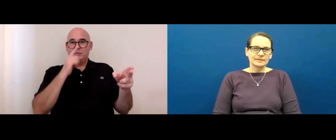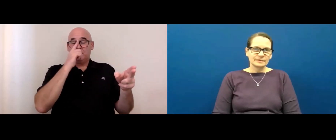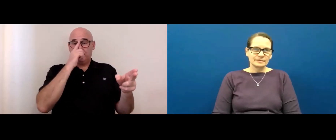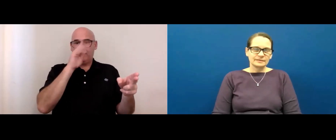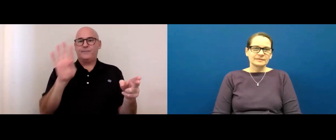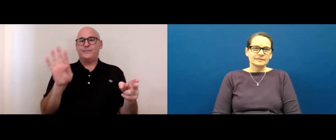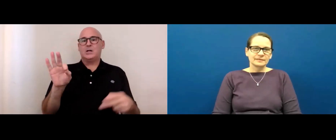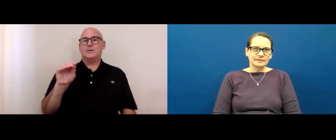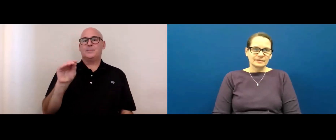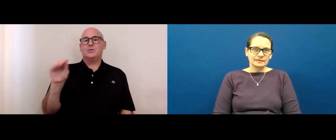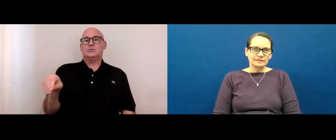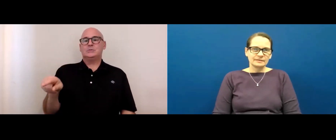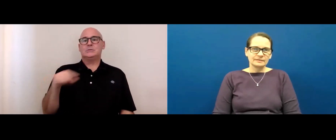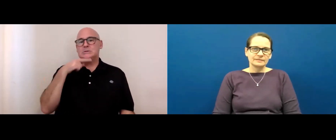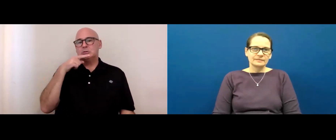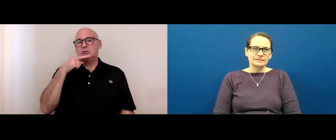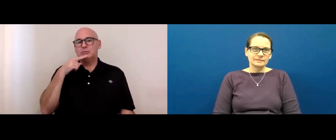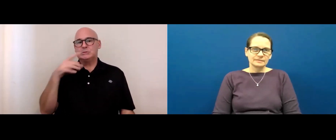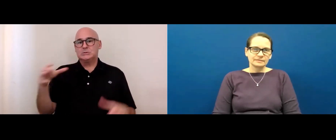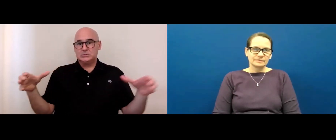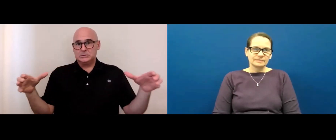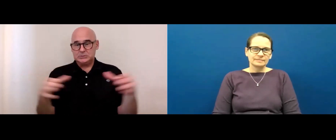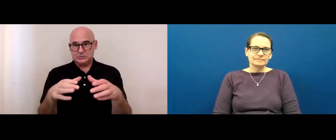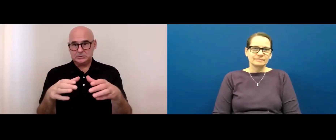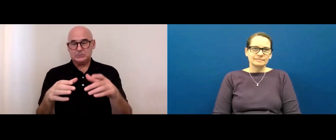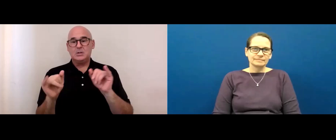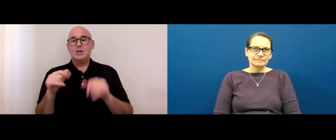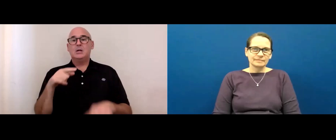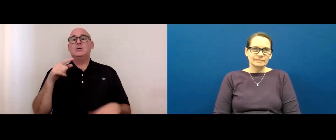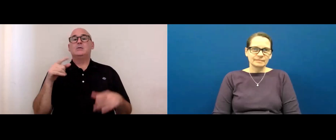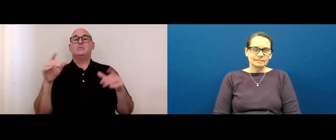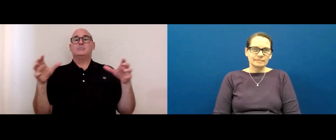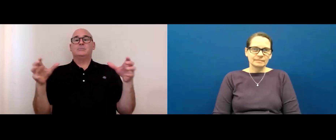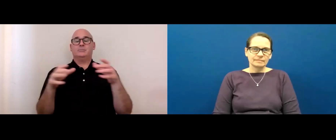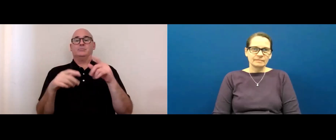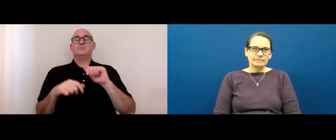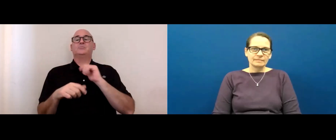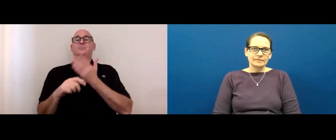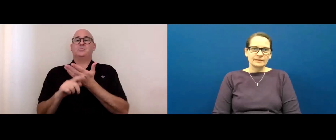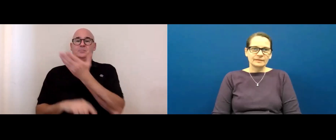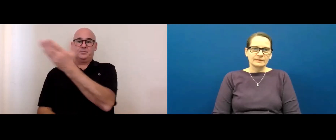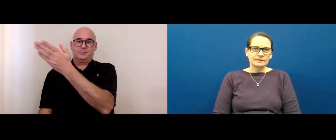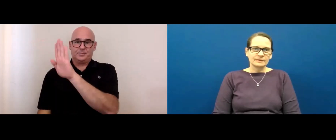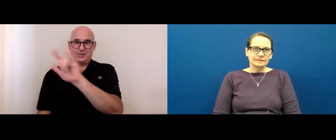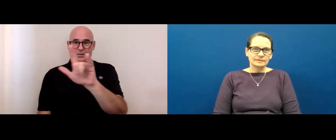that there must be sixty percent deaf or hard of hearing people and only forty percent hearing